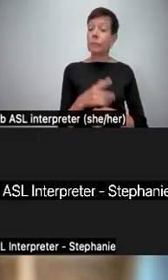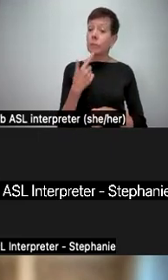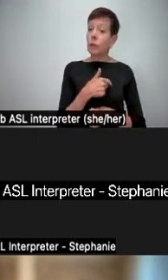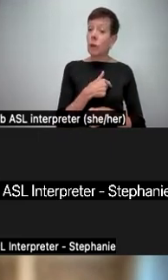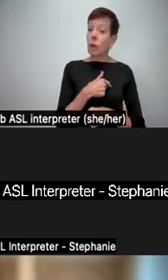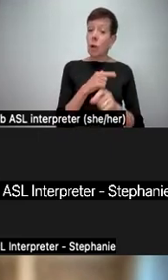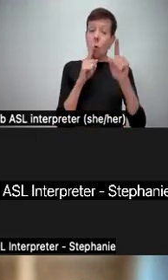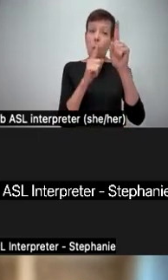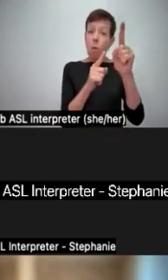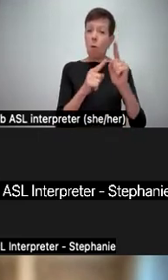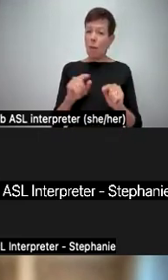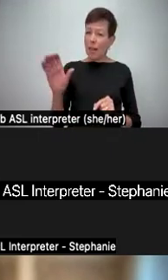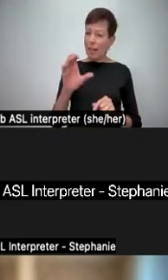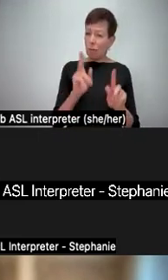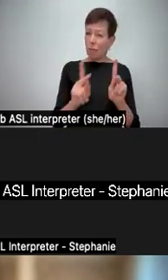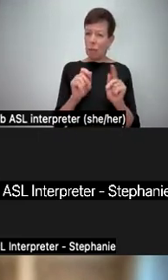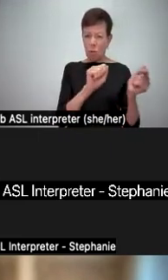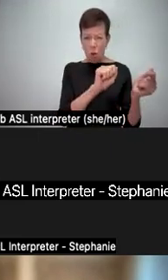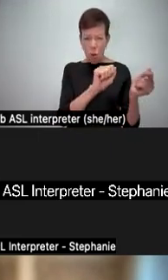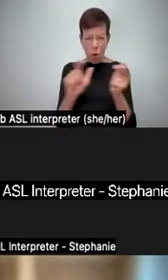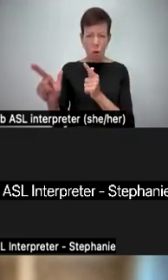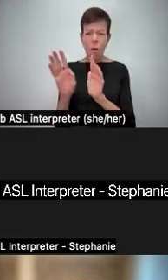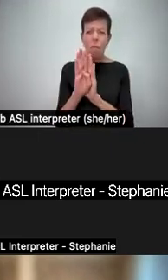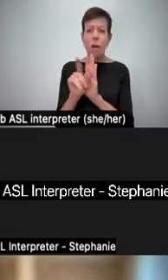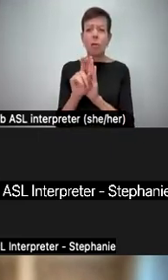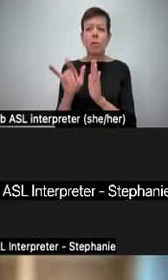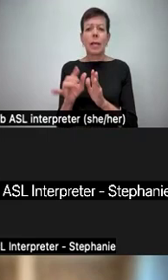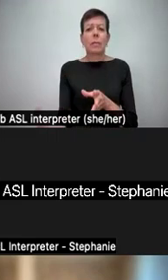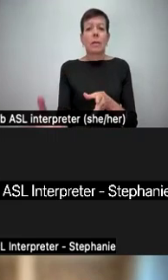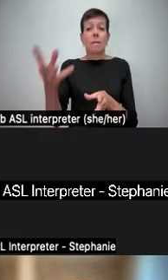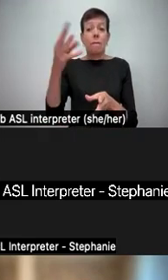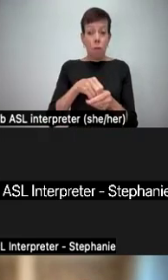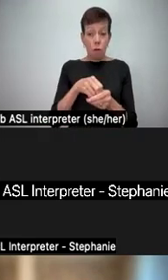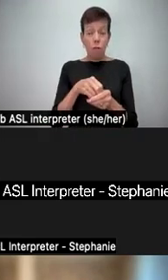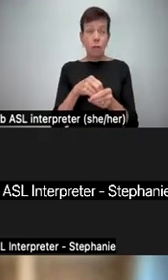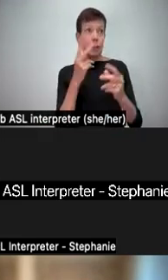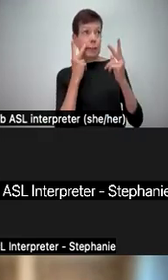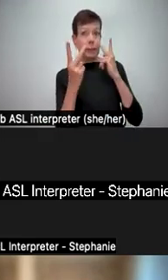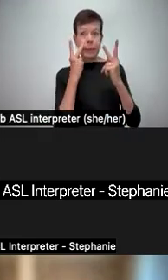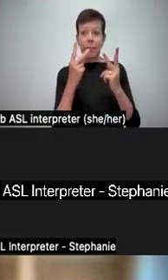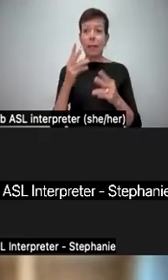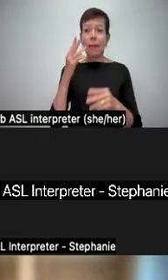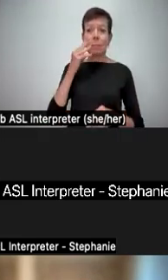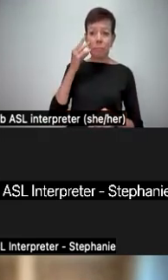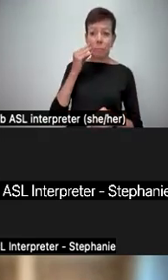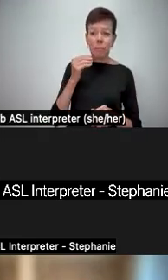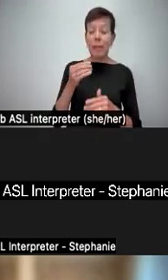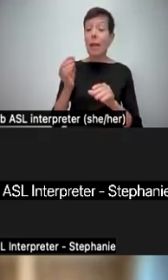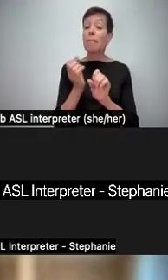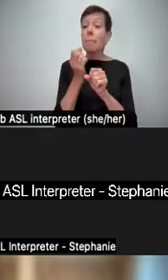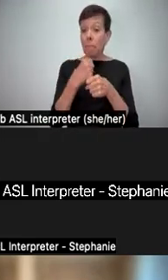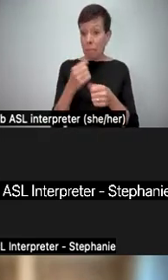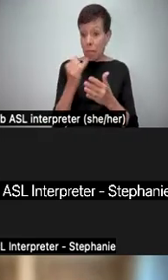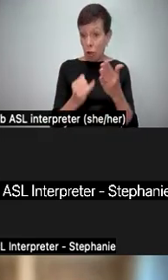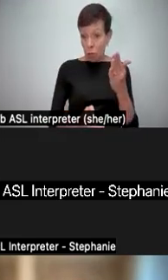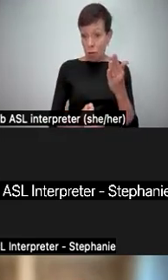can access, create and participate in art as part of their everyday lives. The four pillars of our